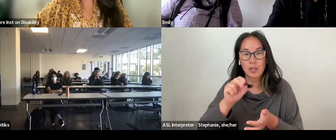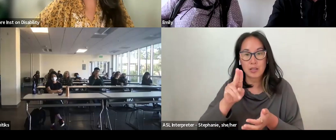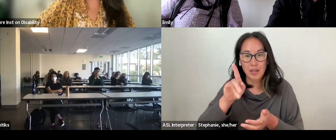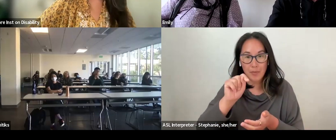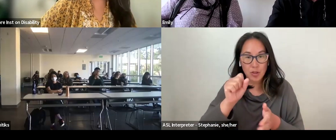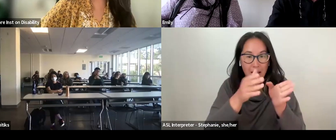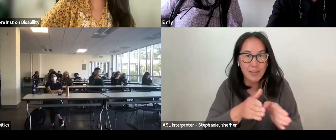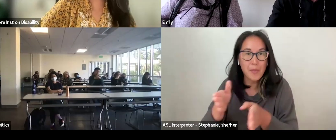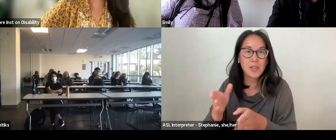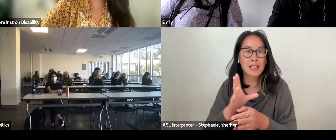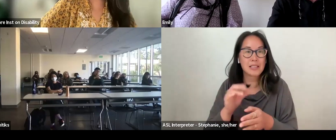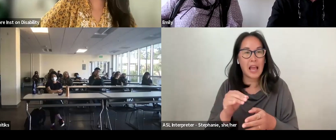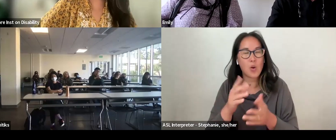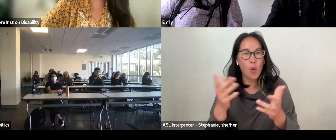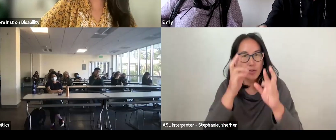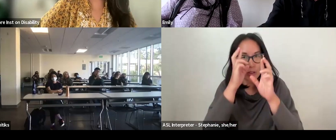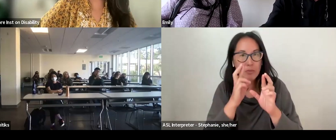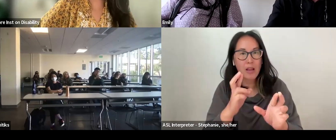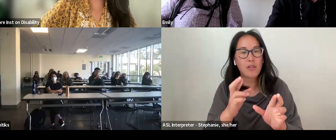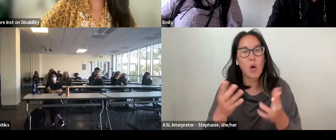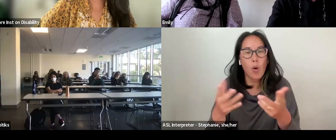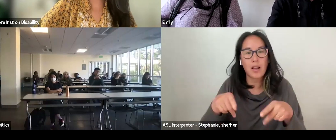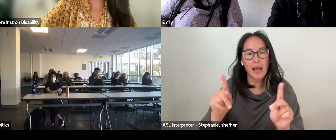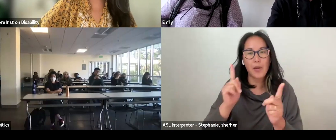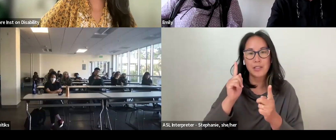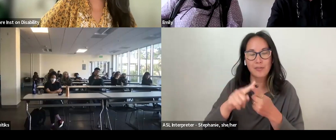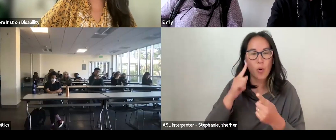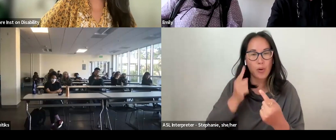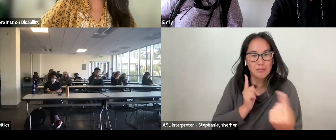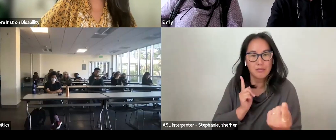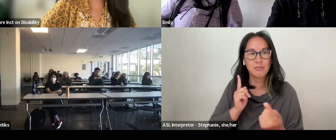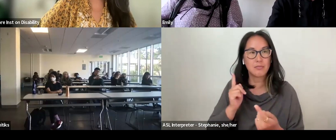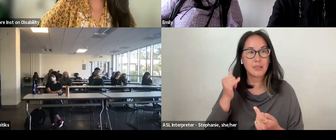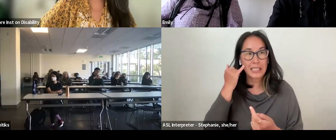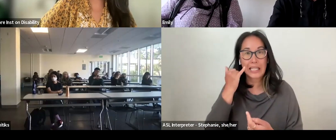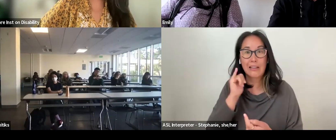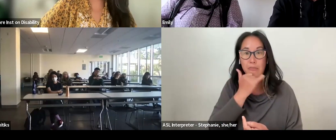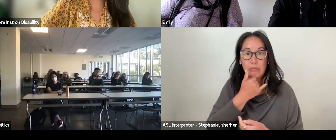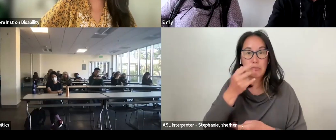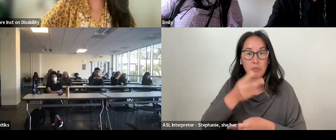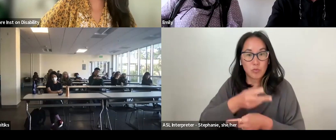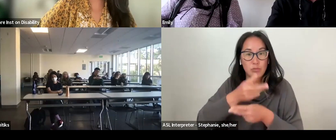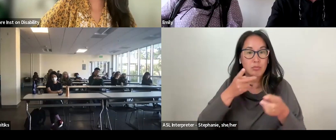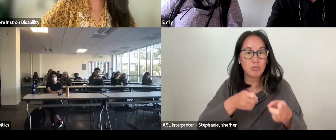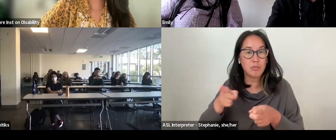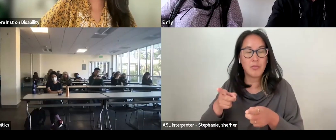That's really the issue. That said, I think back on what I know now.